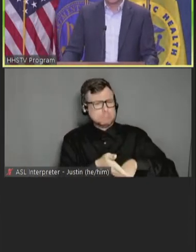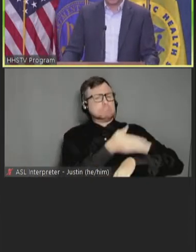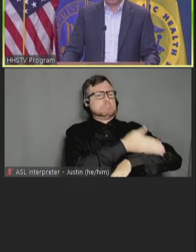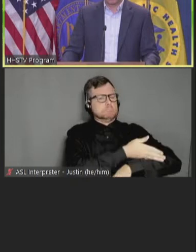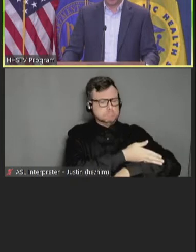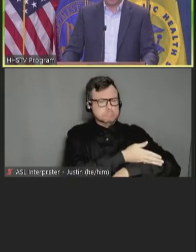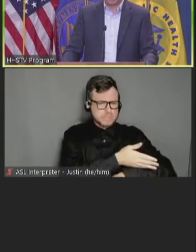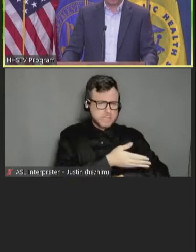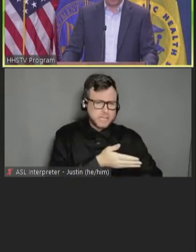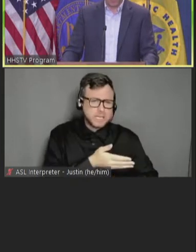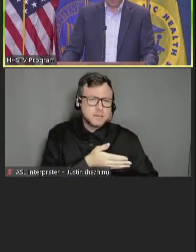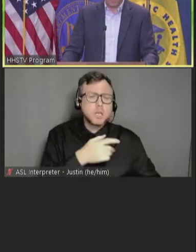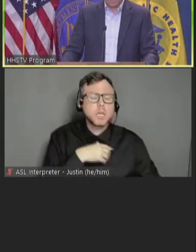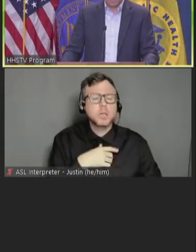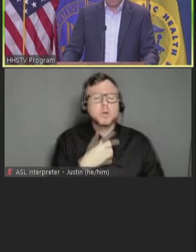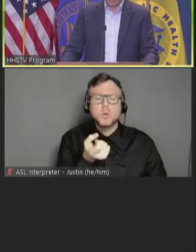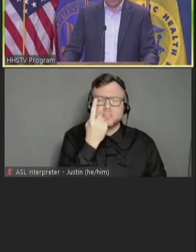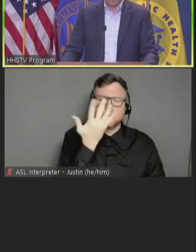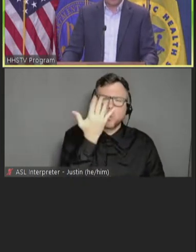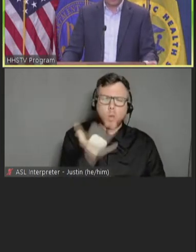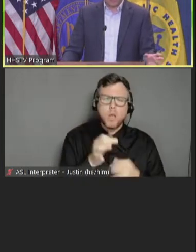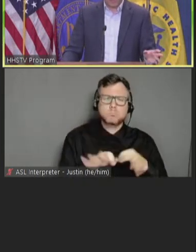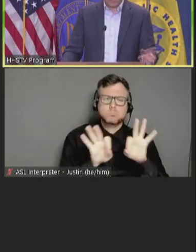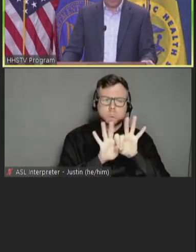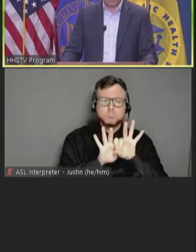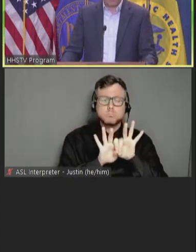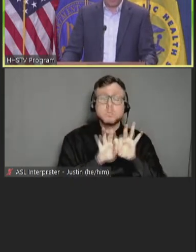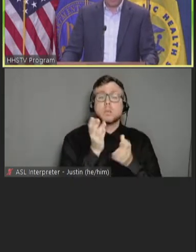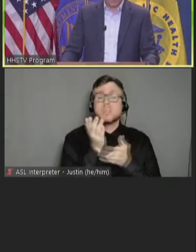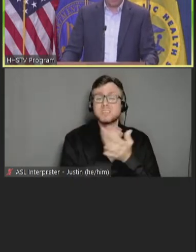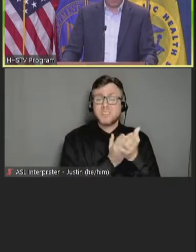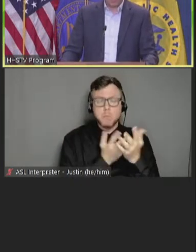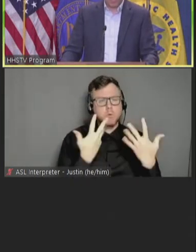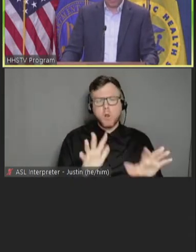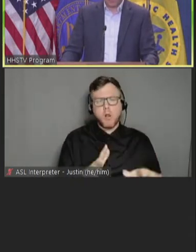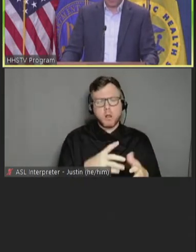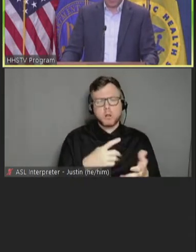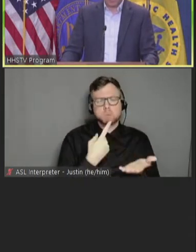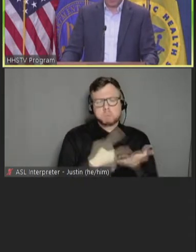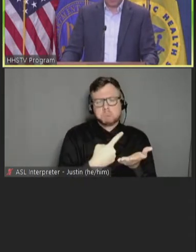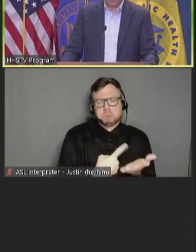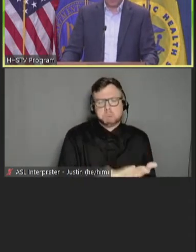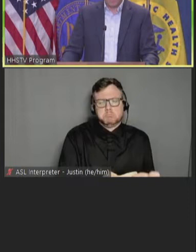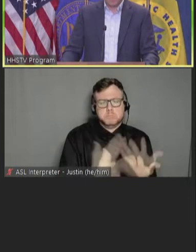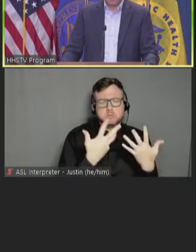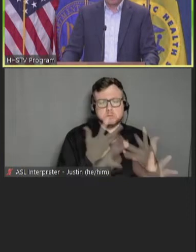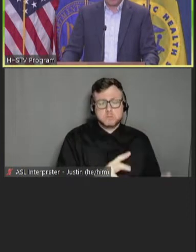why they're important. So some of these have, again, been touched on by Prabhu and Kentner. But